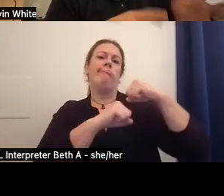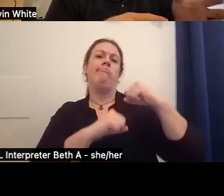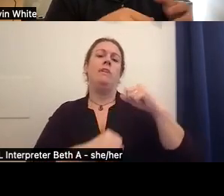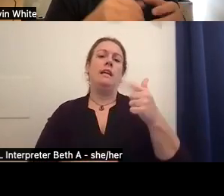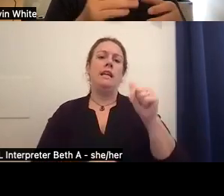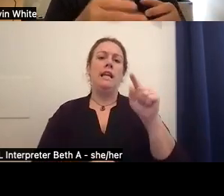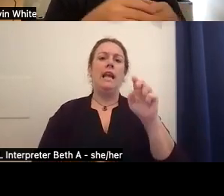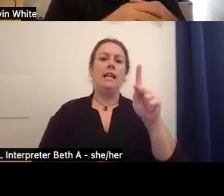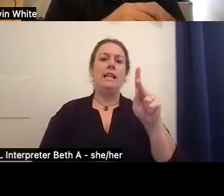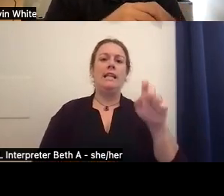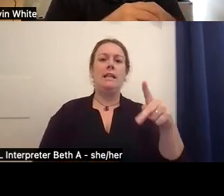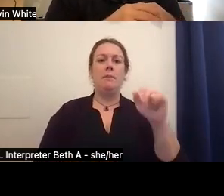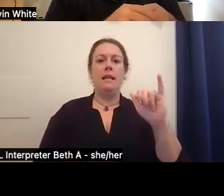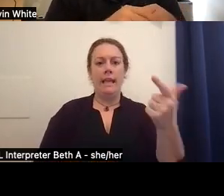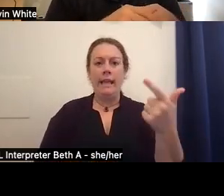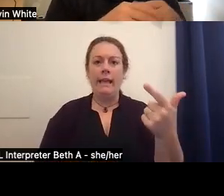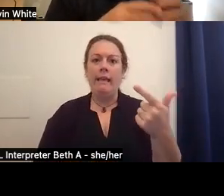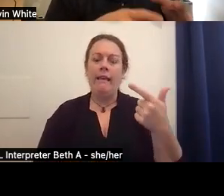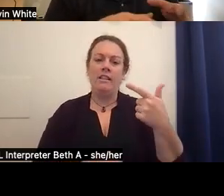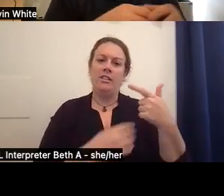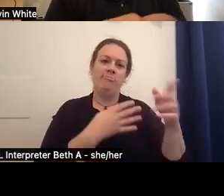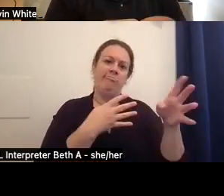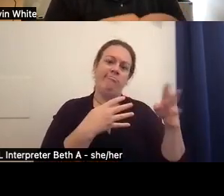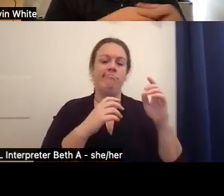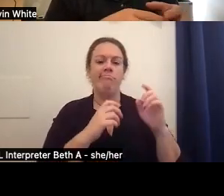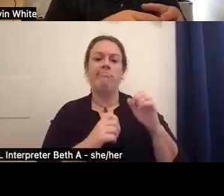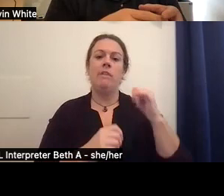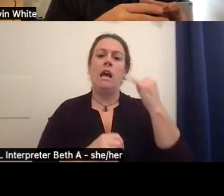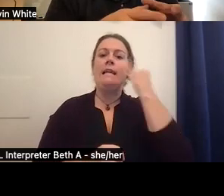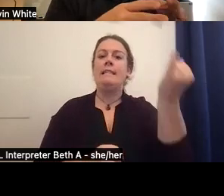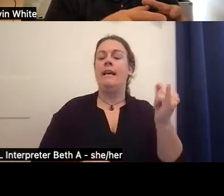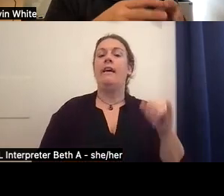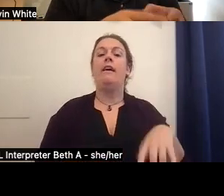Fenton has said it and others before him said it, that the Haudenosaunee or the Iroquois are one of